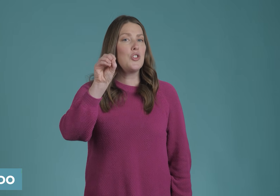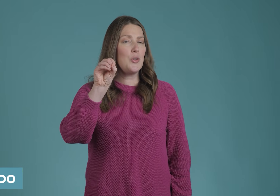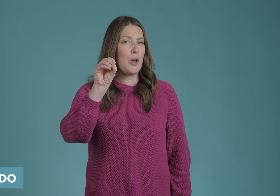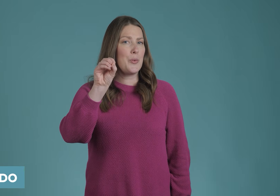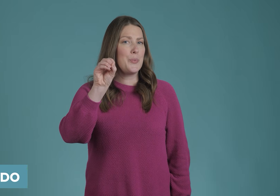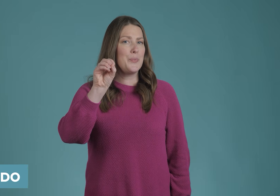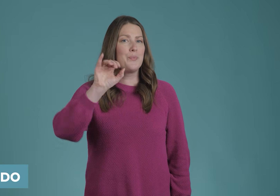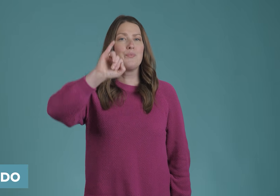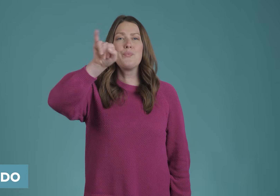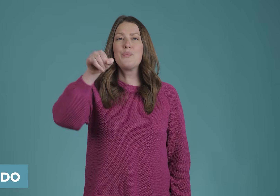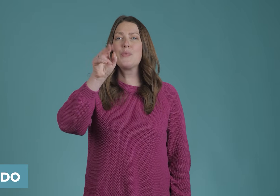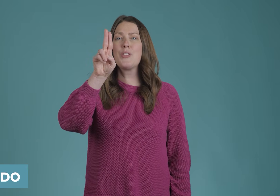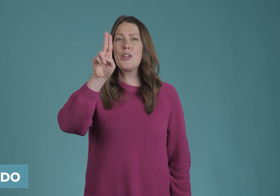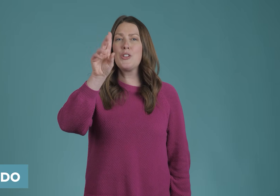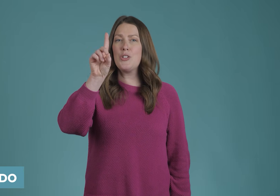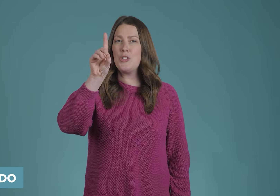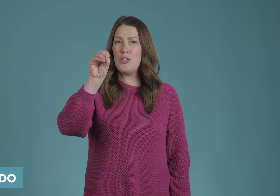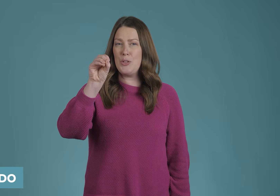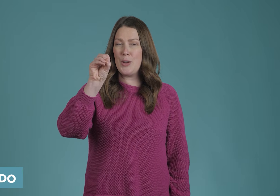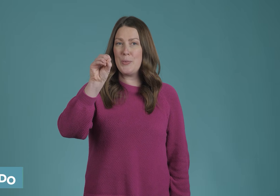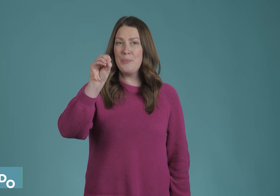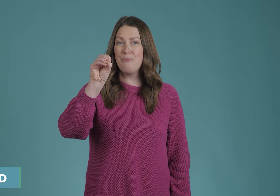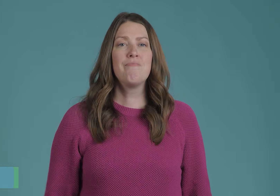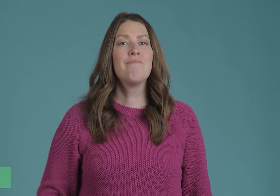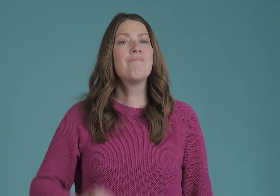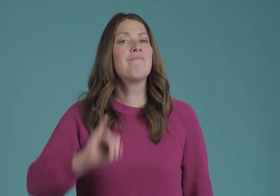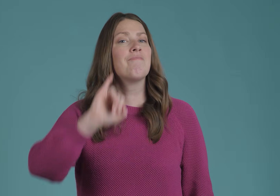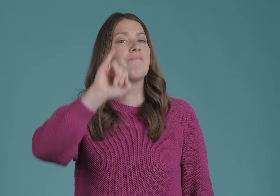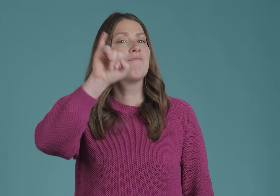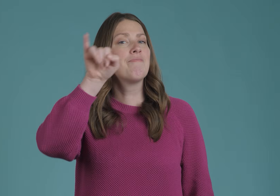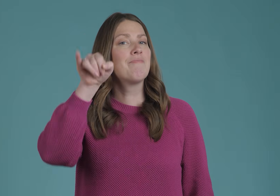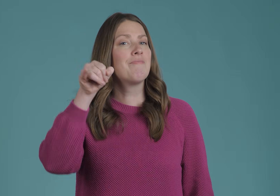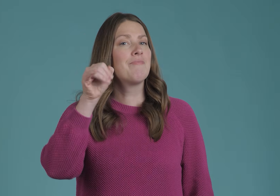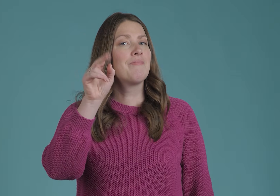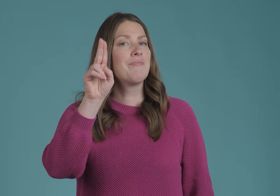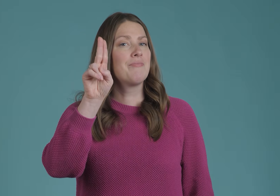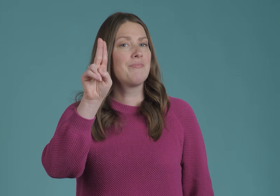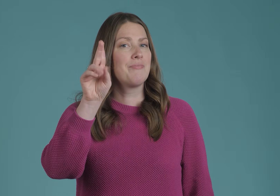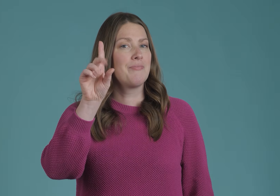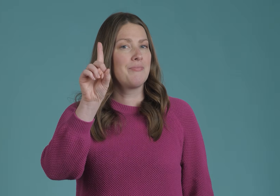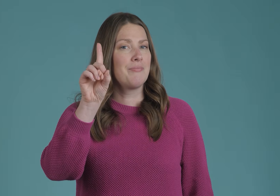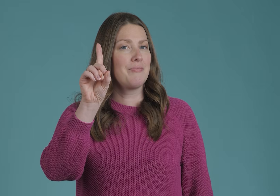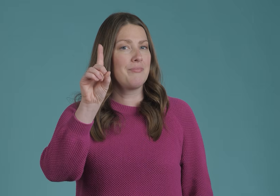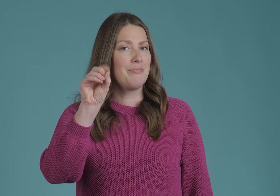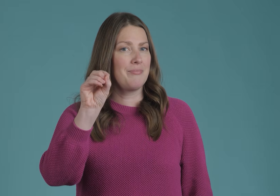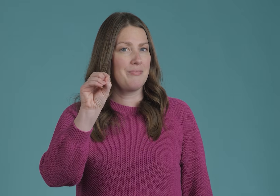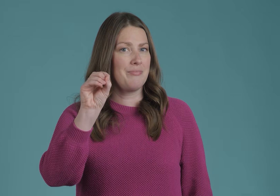Judo. It's finger spelled j u d o.